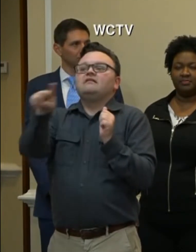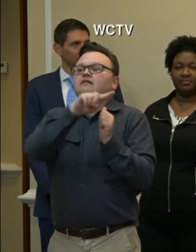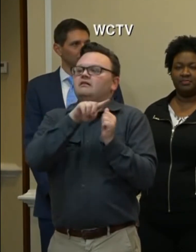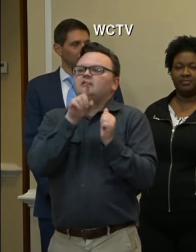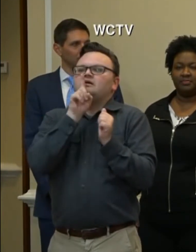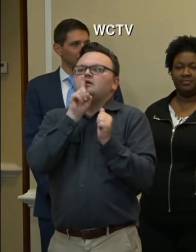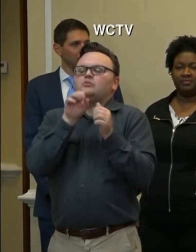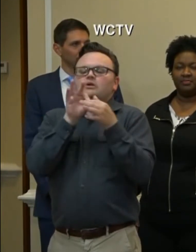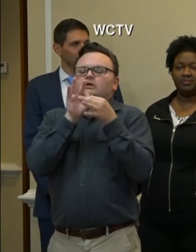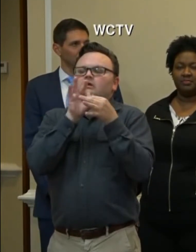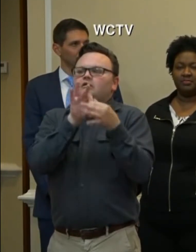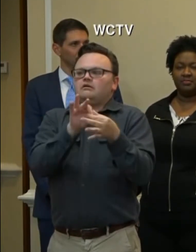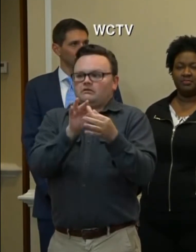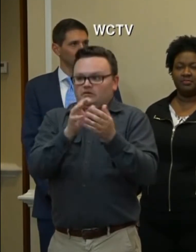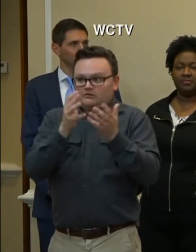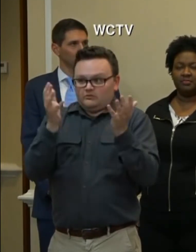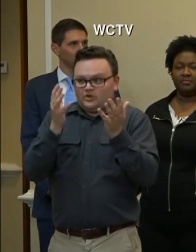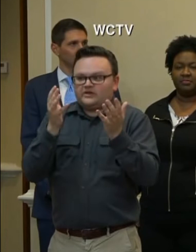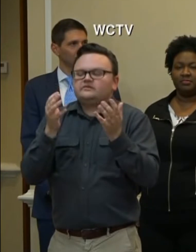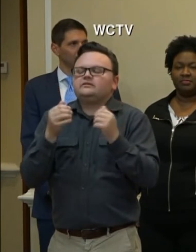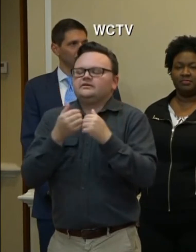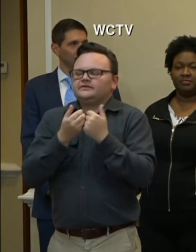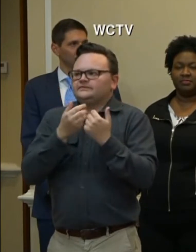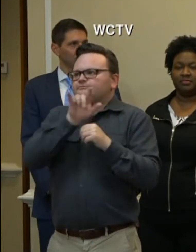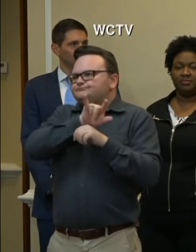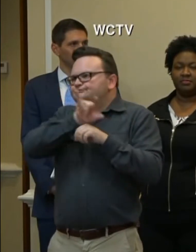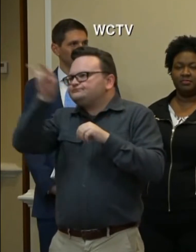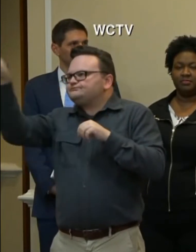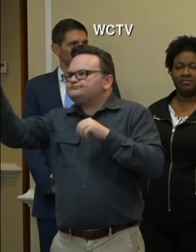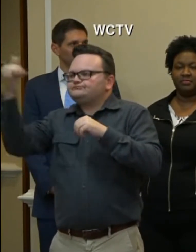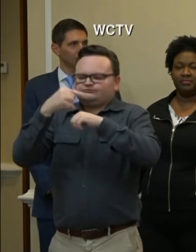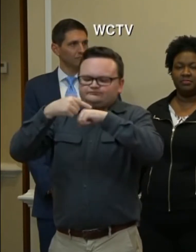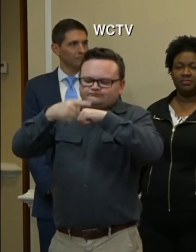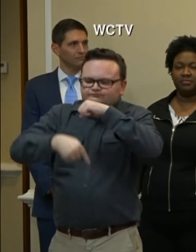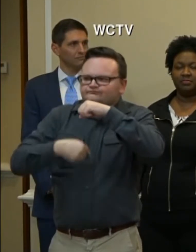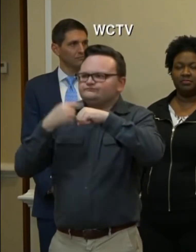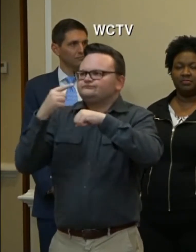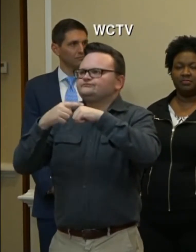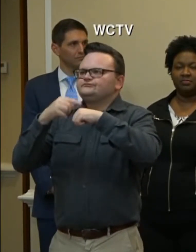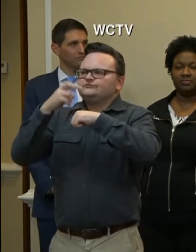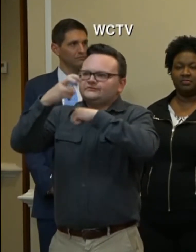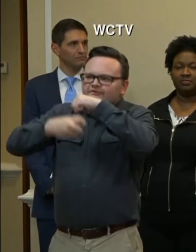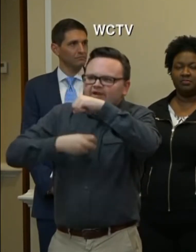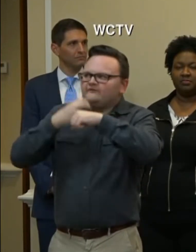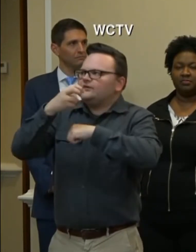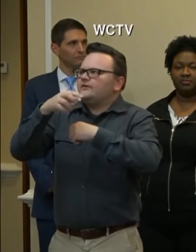exposure back to either international travel a cruise or contact with somebody